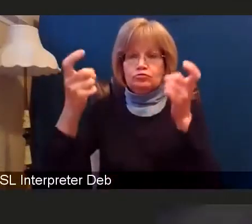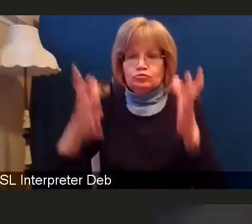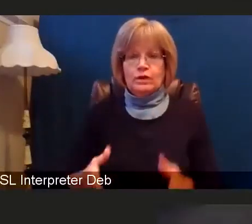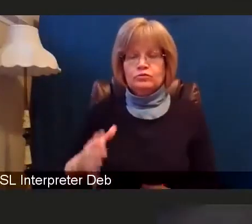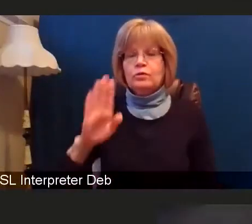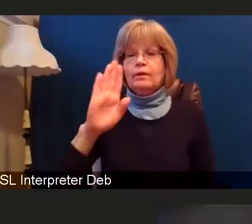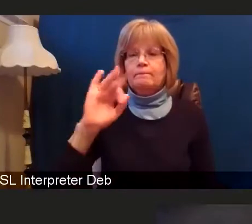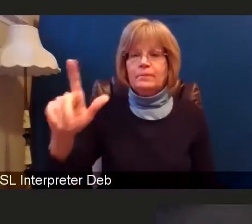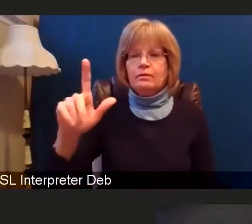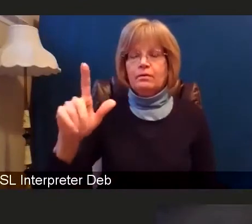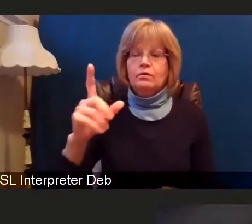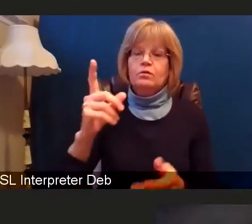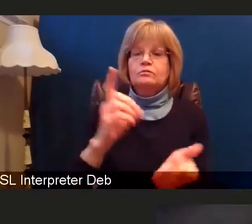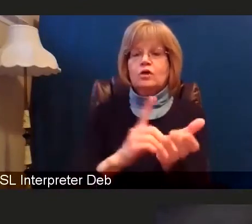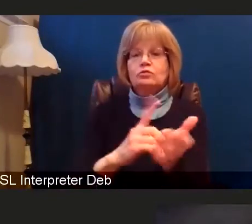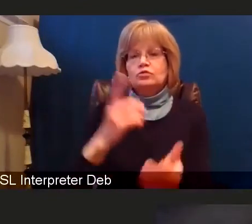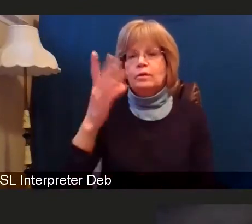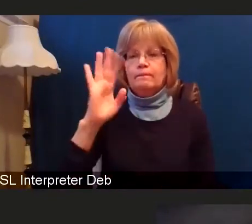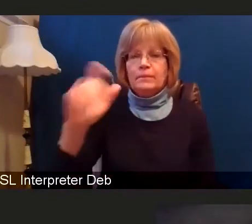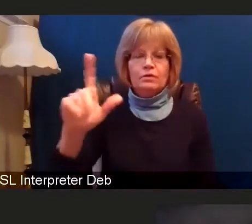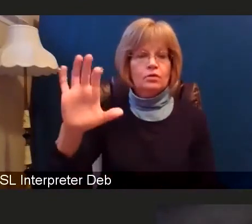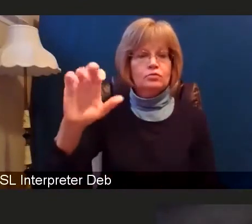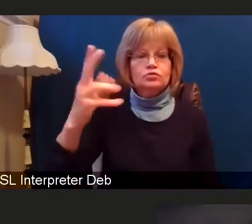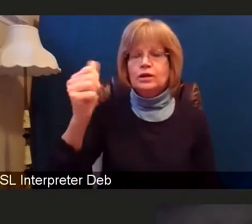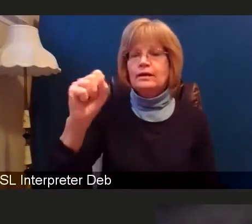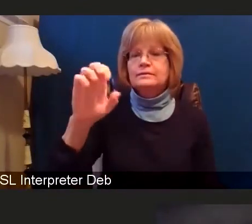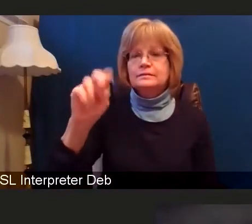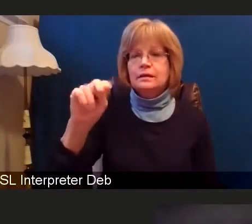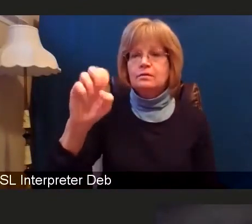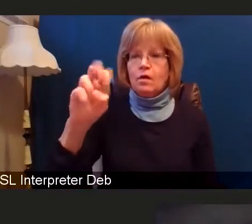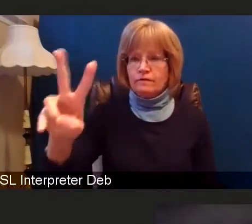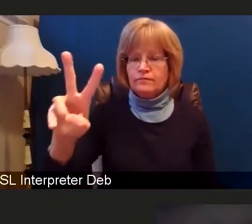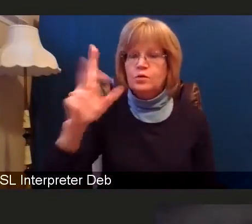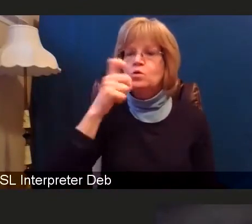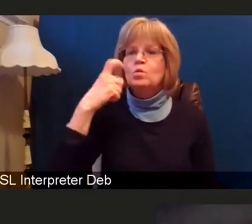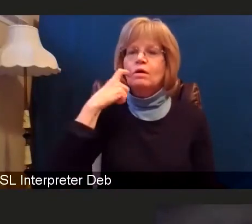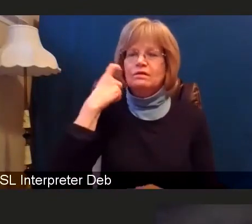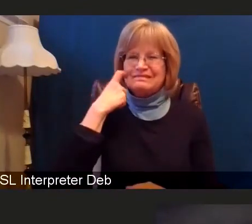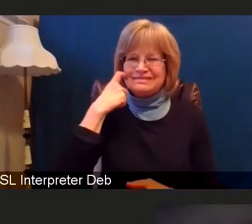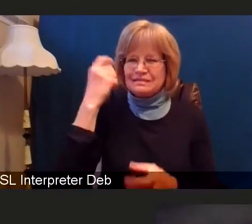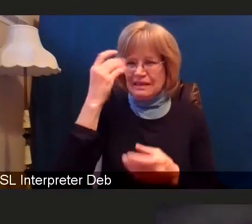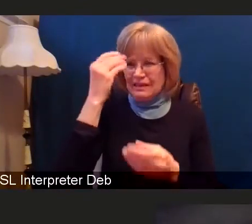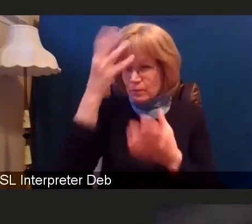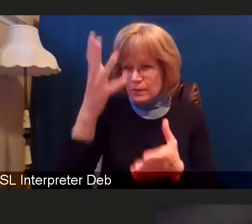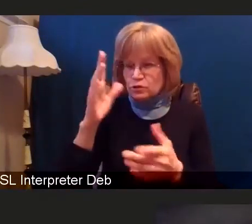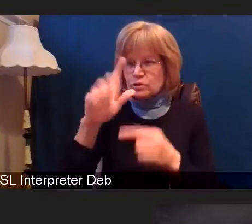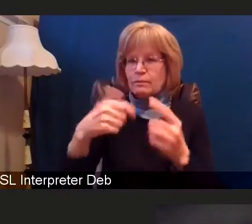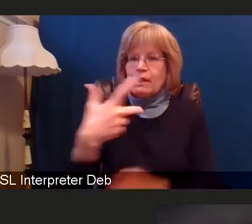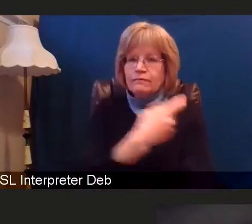who will give you the latest information on the vaccine, as well as other things related to COVID